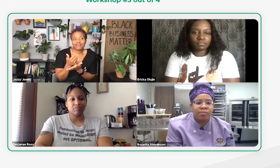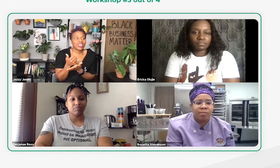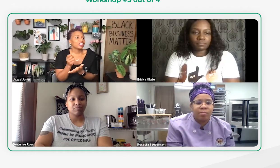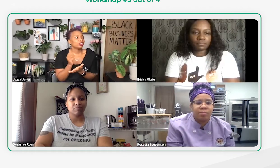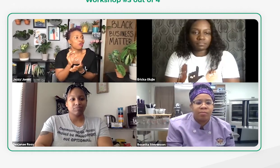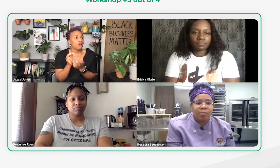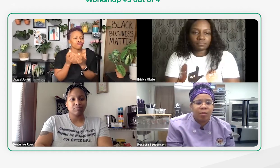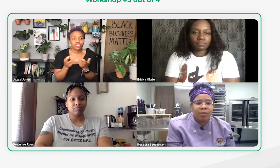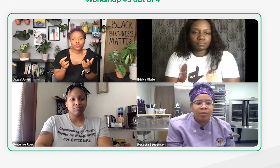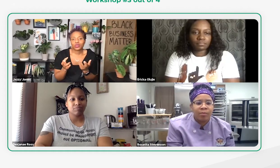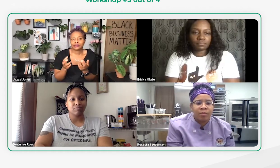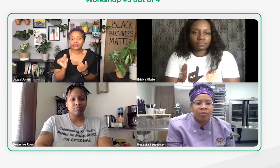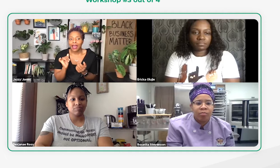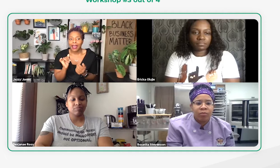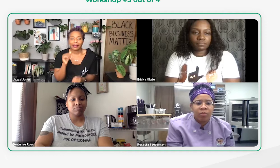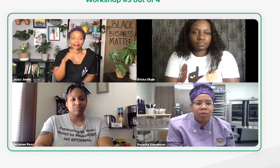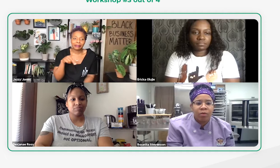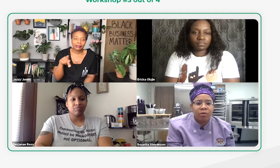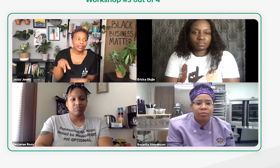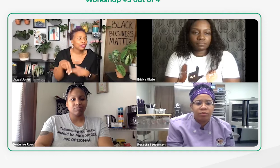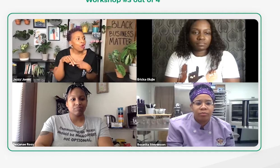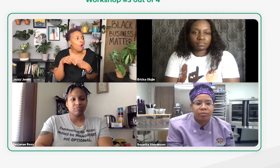How have you been able to take advantage of the resources